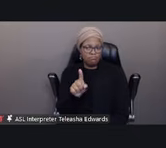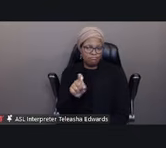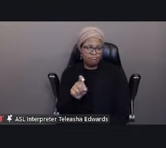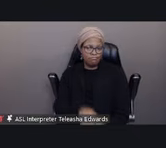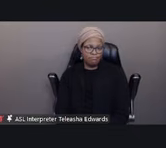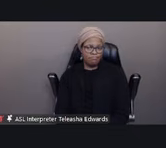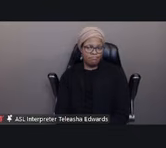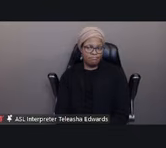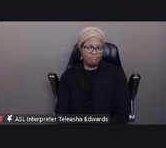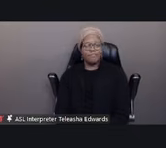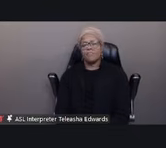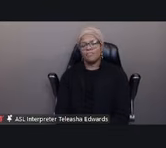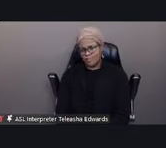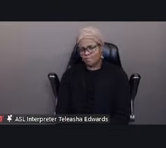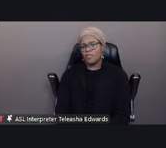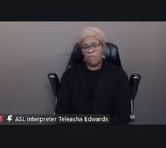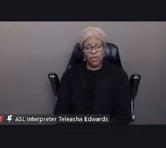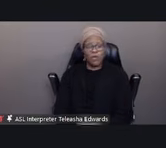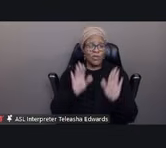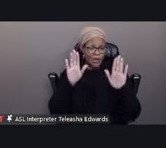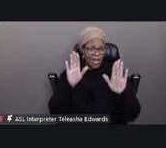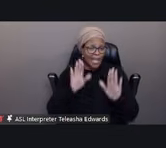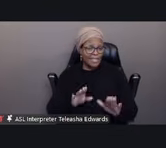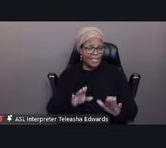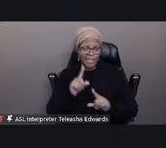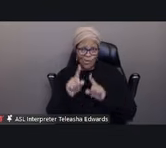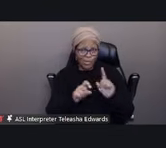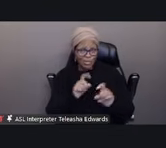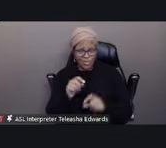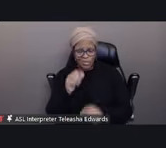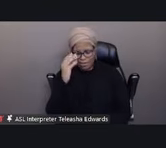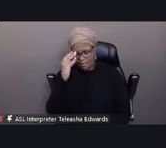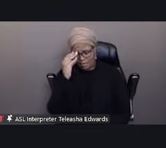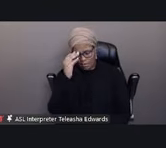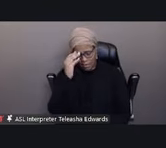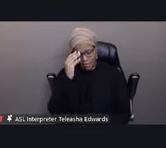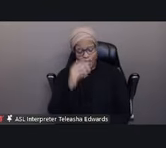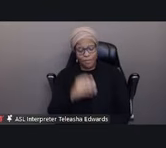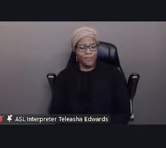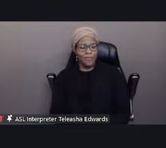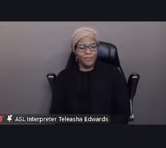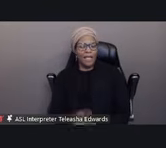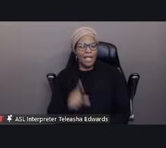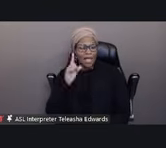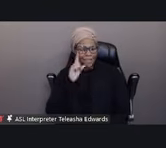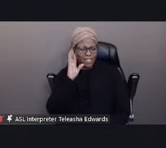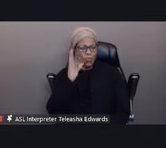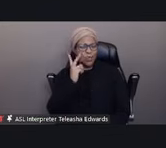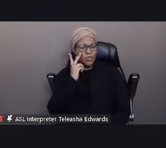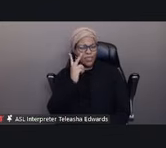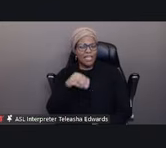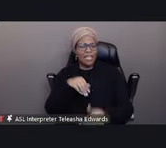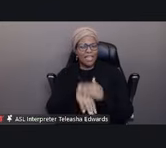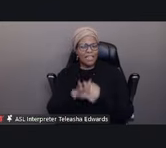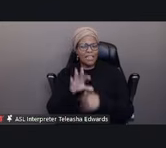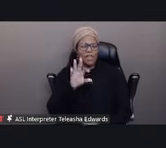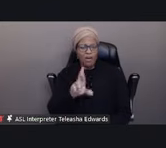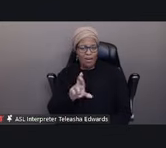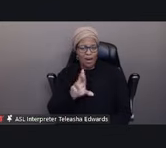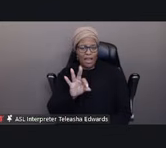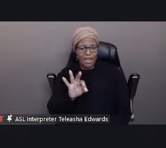Those are excellent questions and um I think you will see in the RFP and we've talked a lot in our